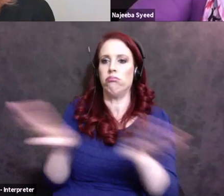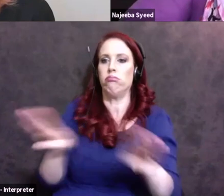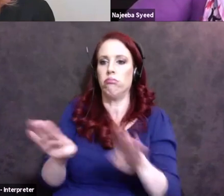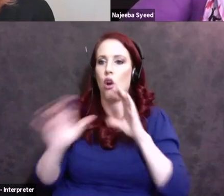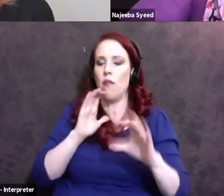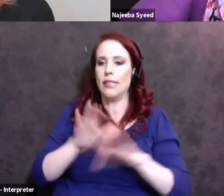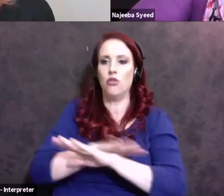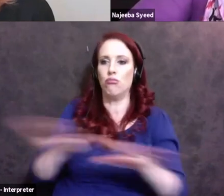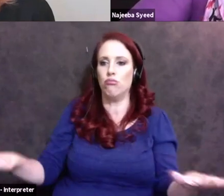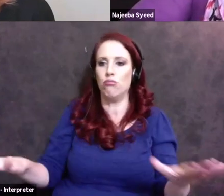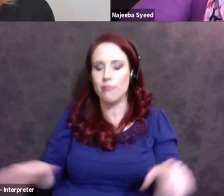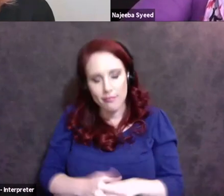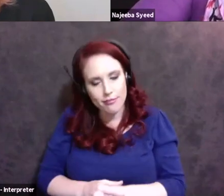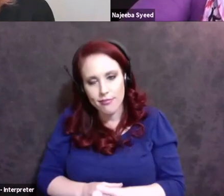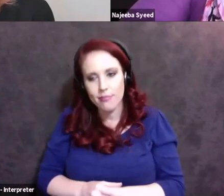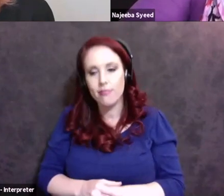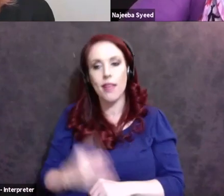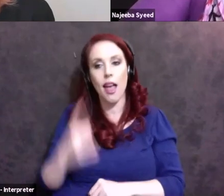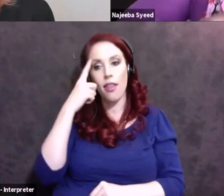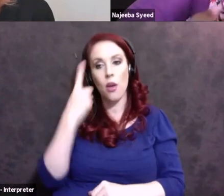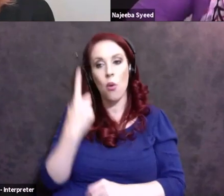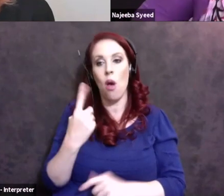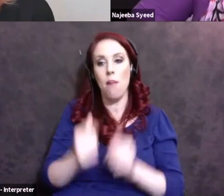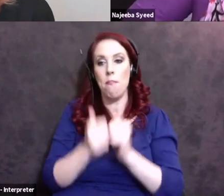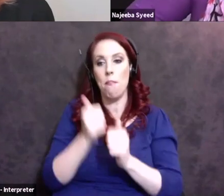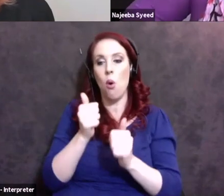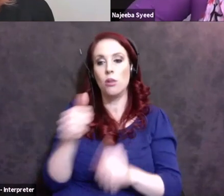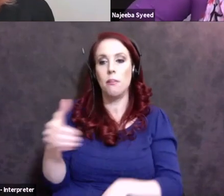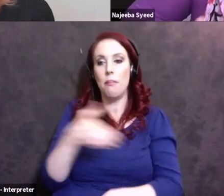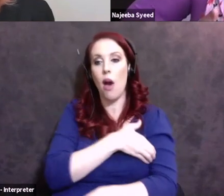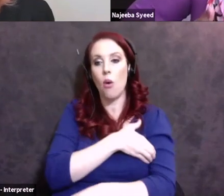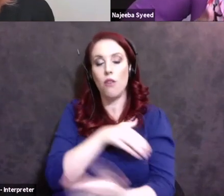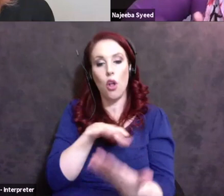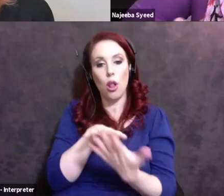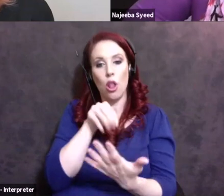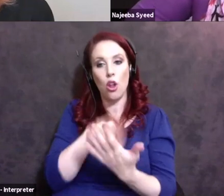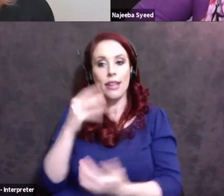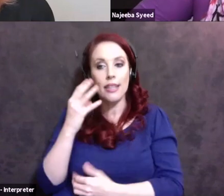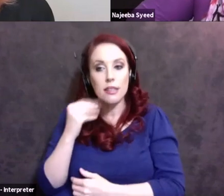I think one of the most powerful learning experiences is going and transforming through